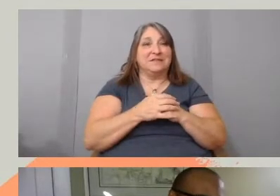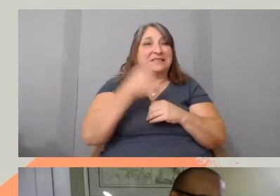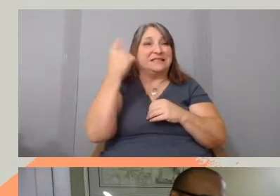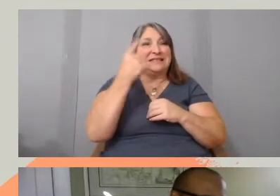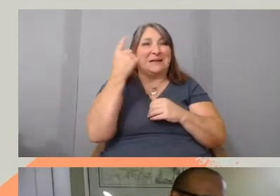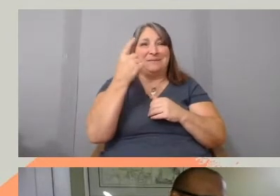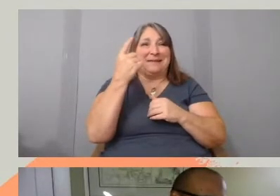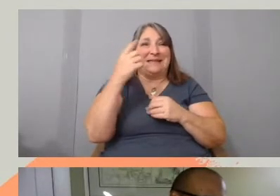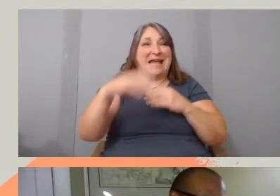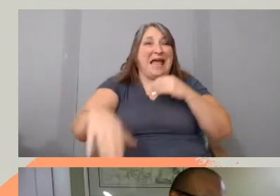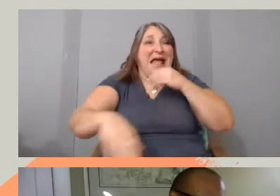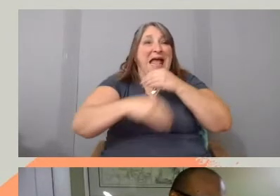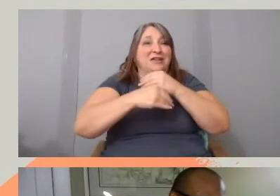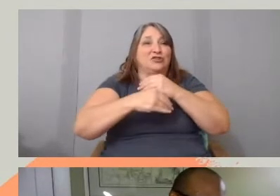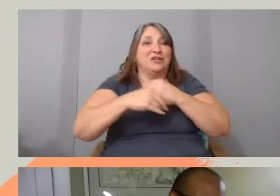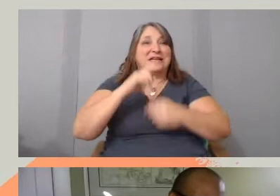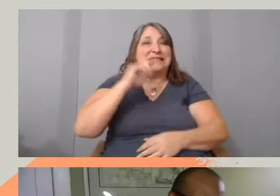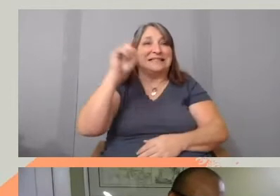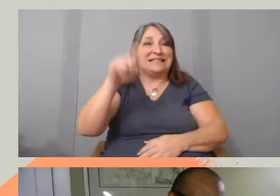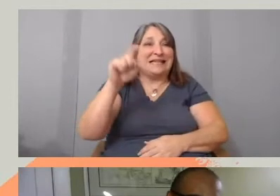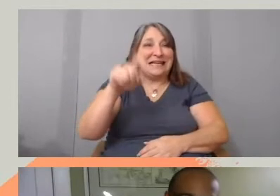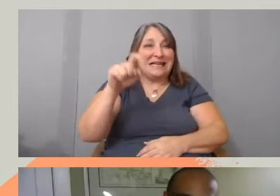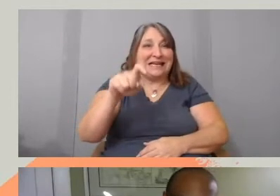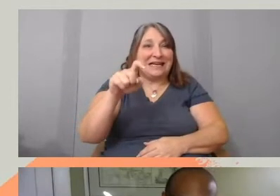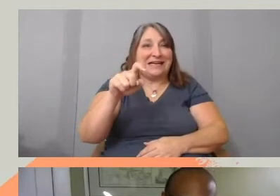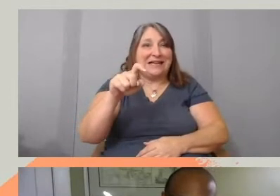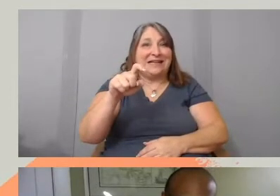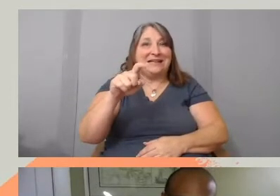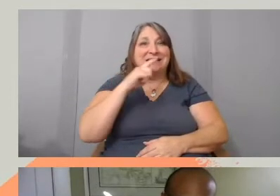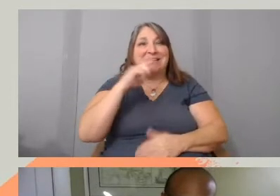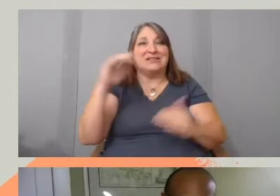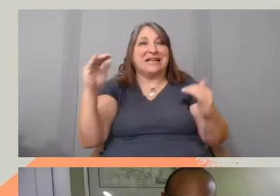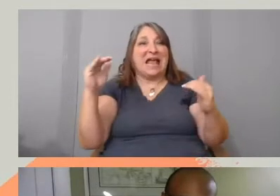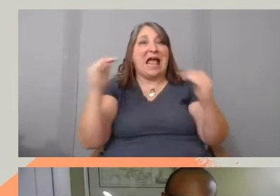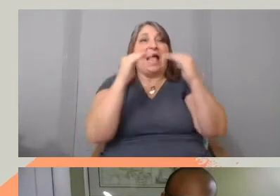you know, there's like an equity that is needed.